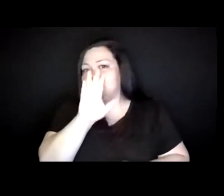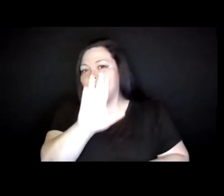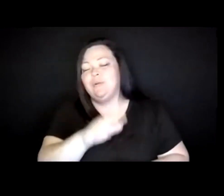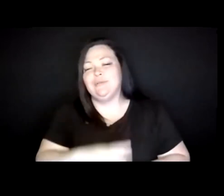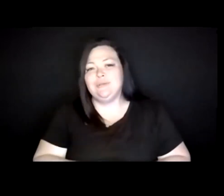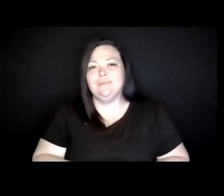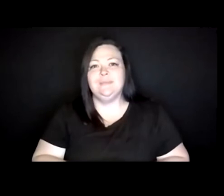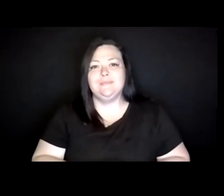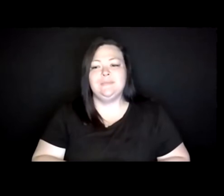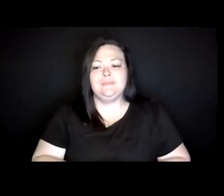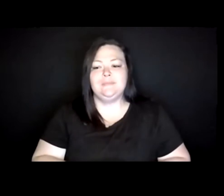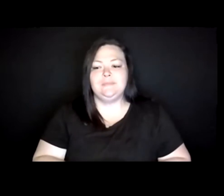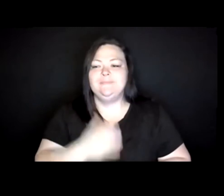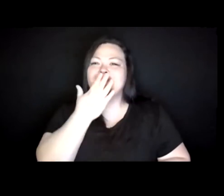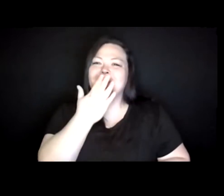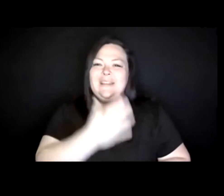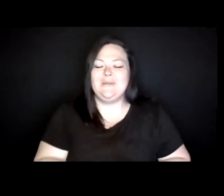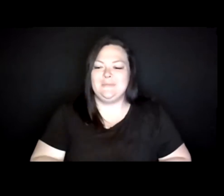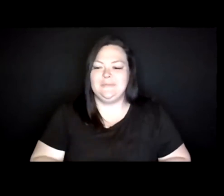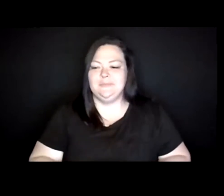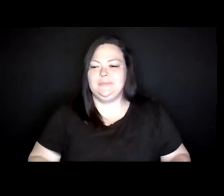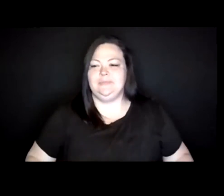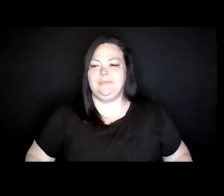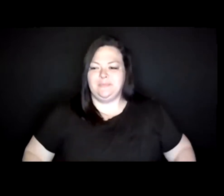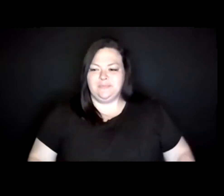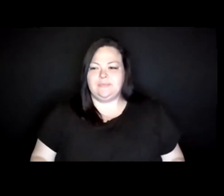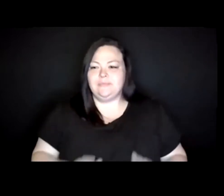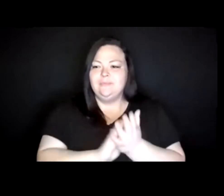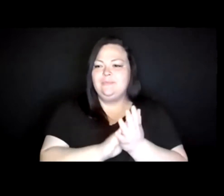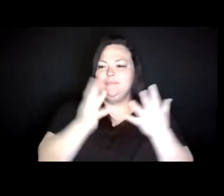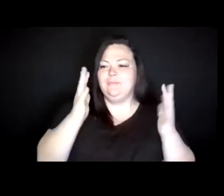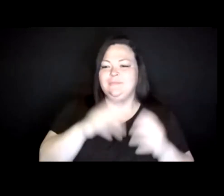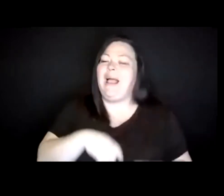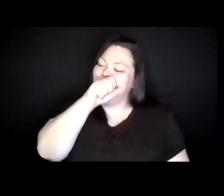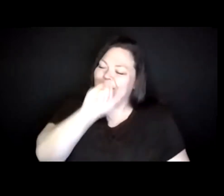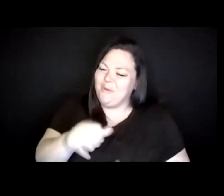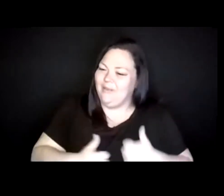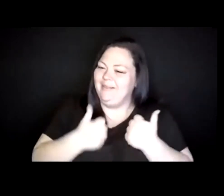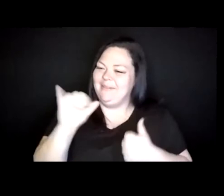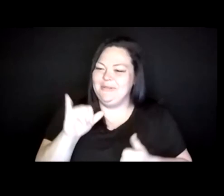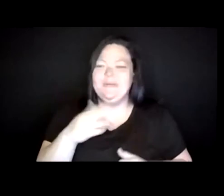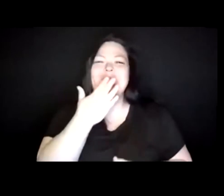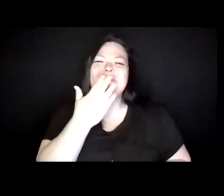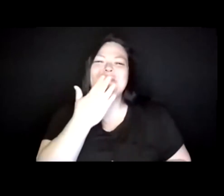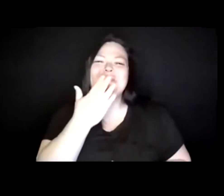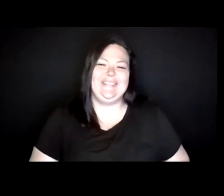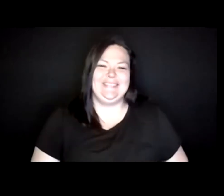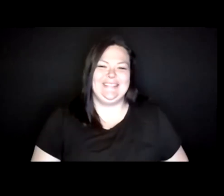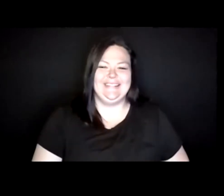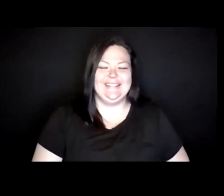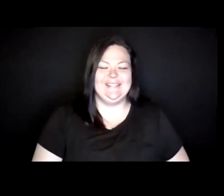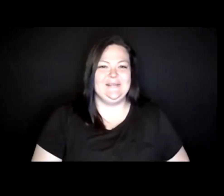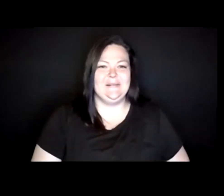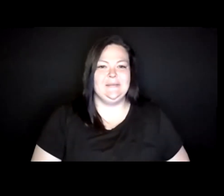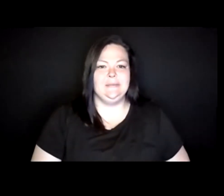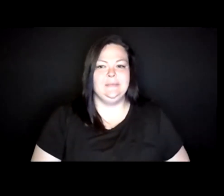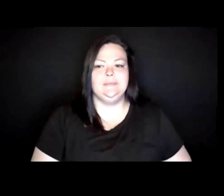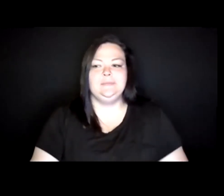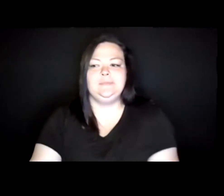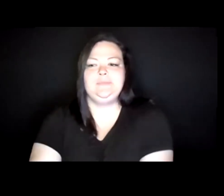Thank you I love your life too Burnetta. --Oh thank you! --Um, thank you so much, our